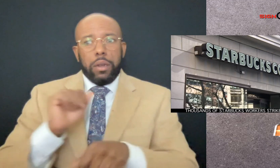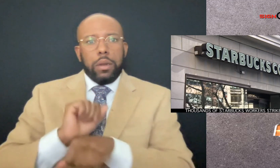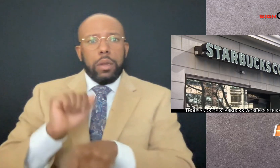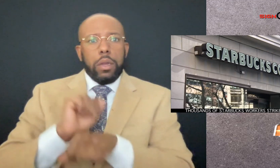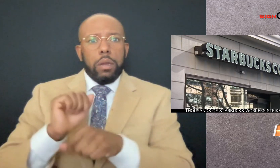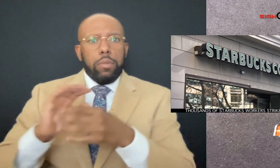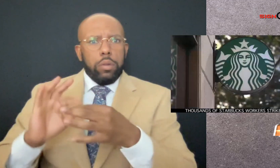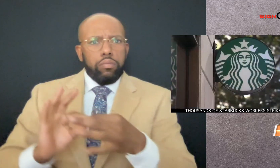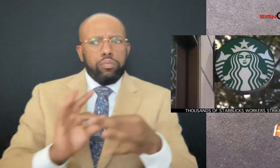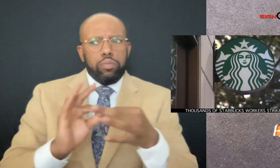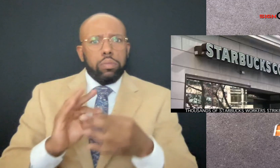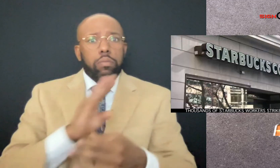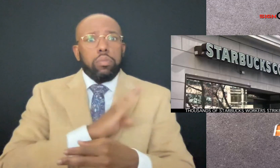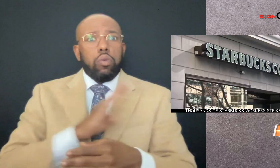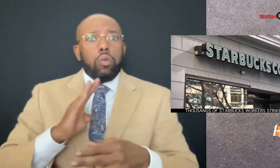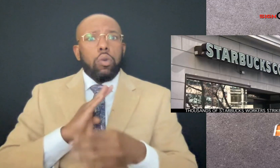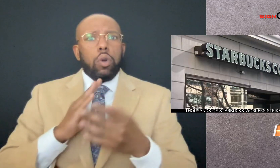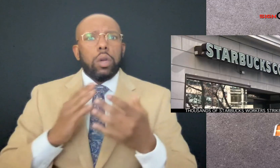The Labor Relations Board is also taking action.